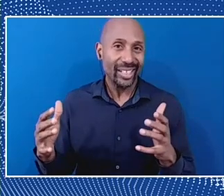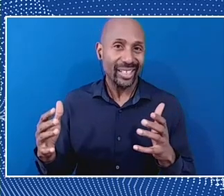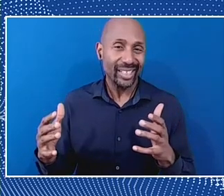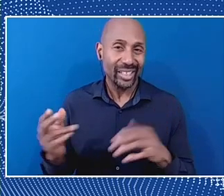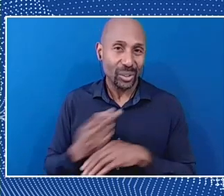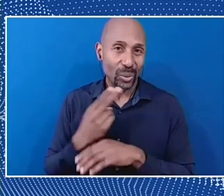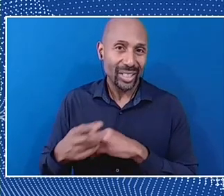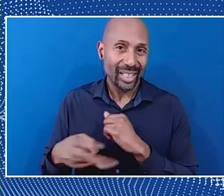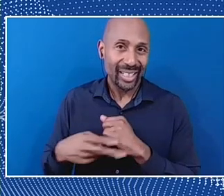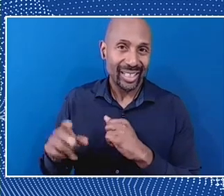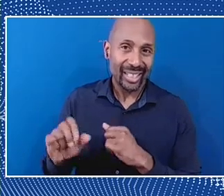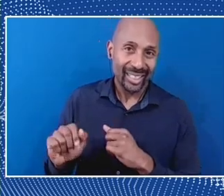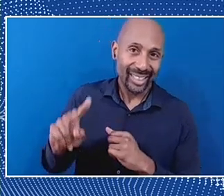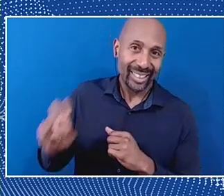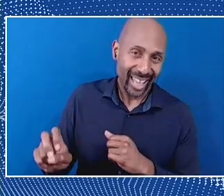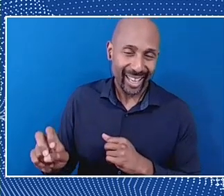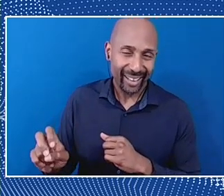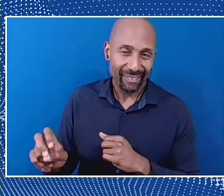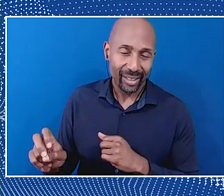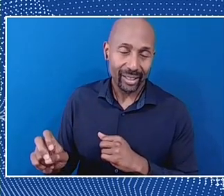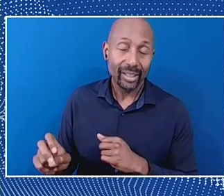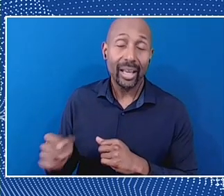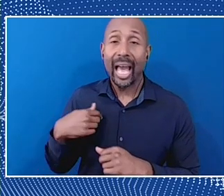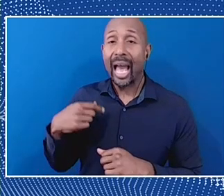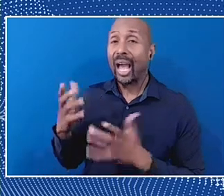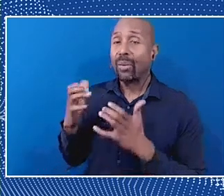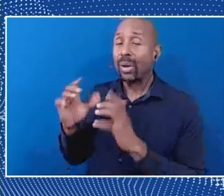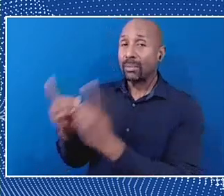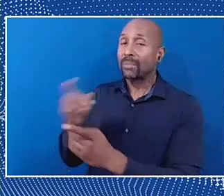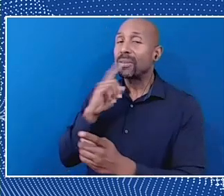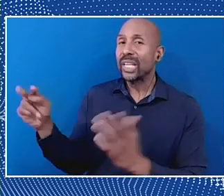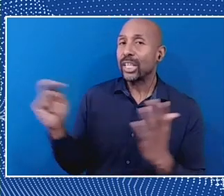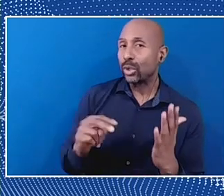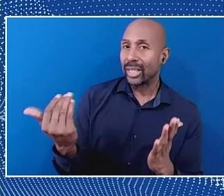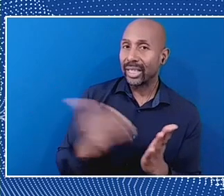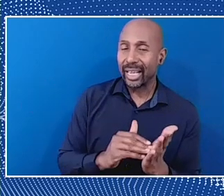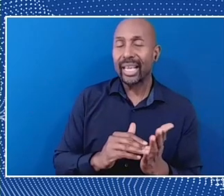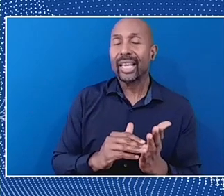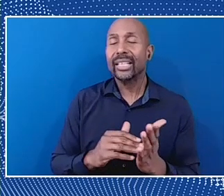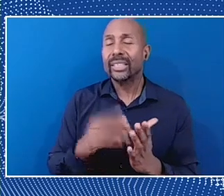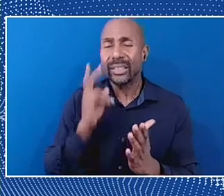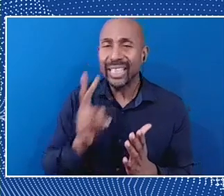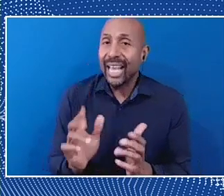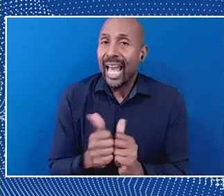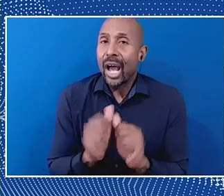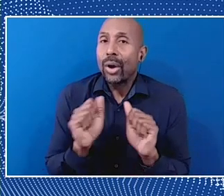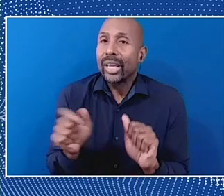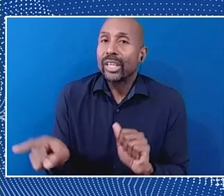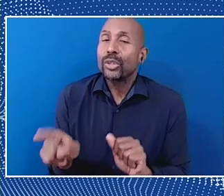of how they could do automatic relief. I would hate to see a situation where a plan like SAVE, which really shouldn't be